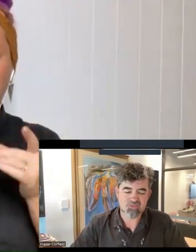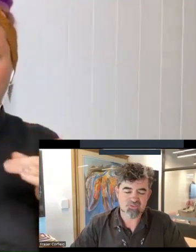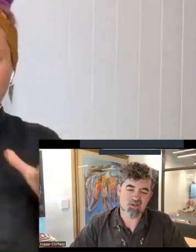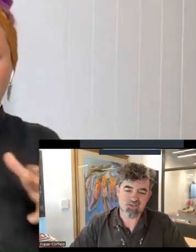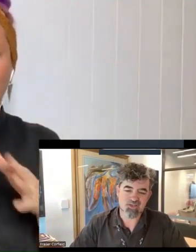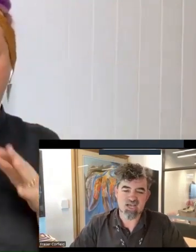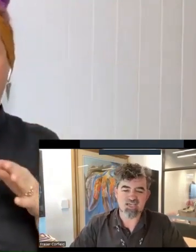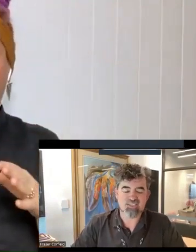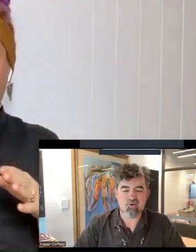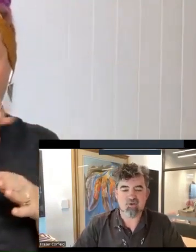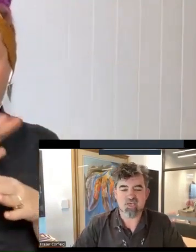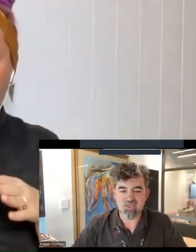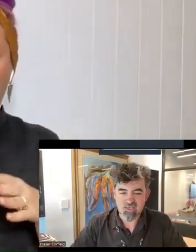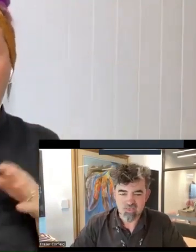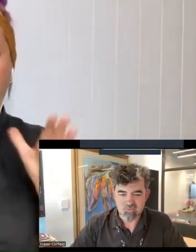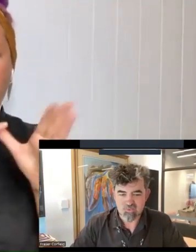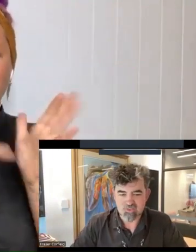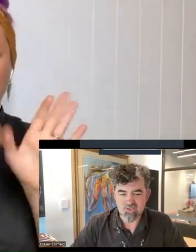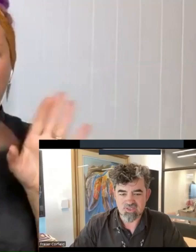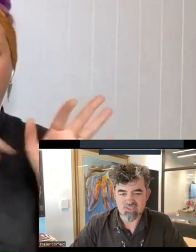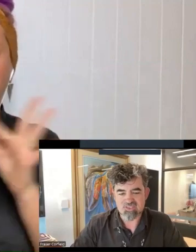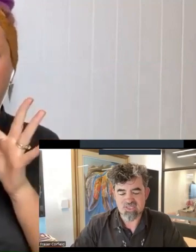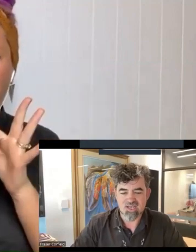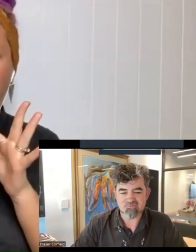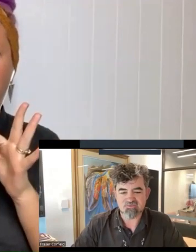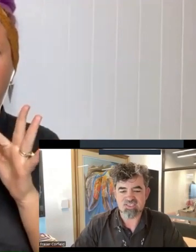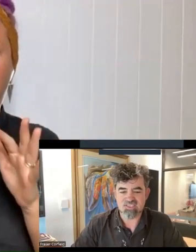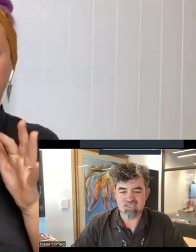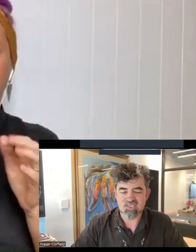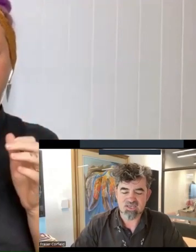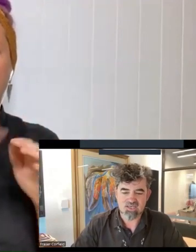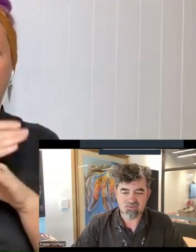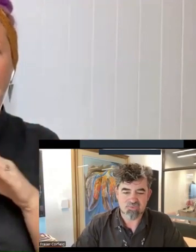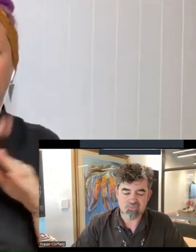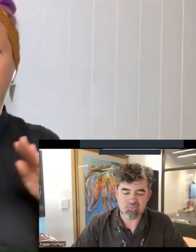is better known as at ATYP which works out of Sydney, in